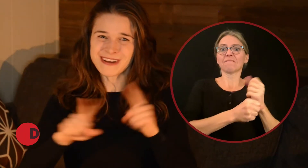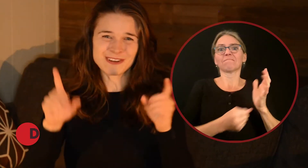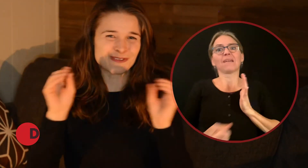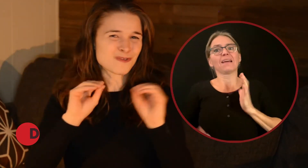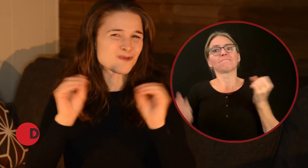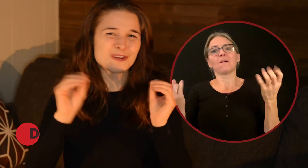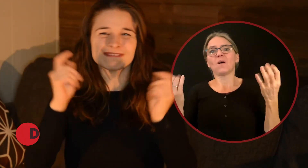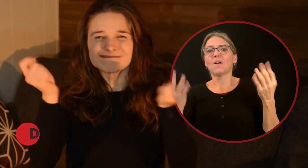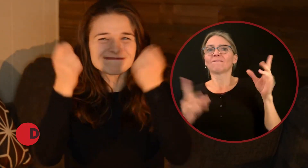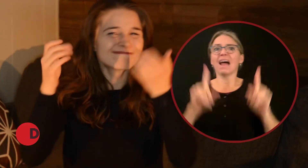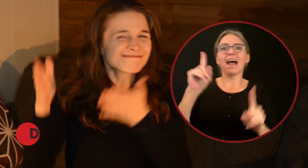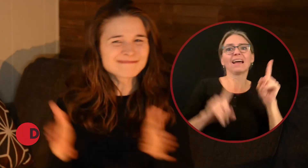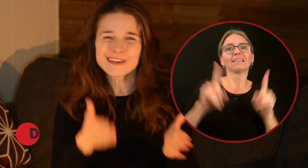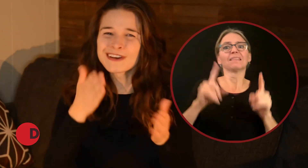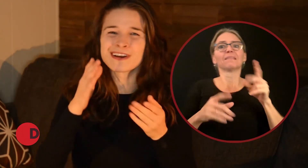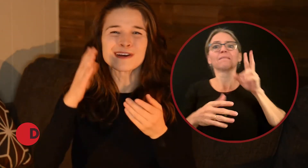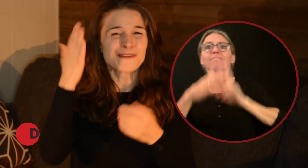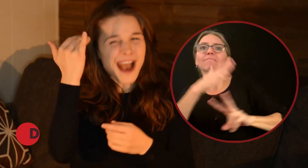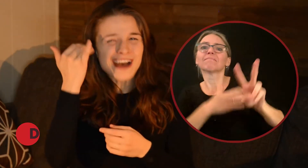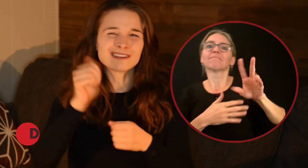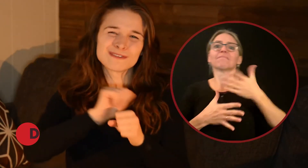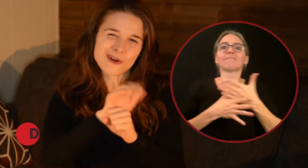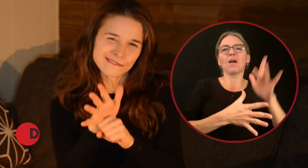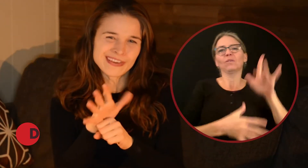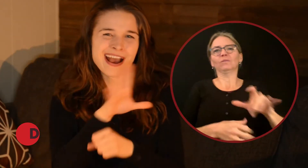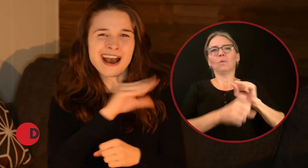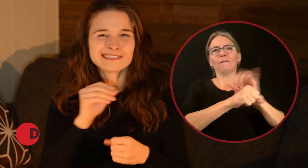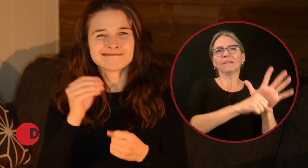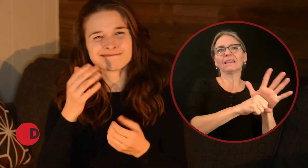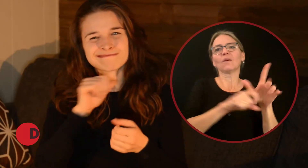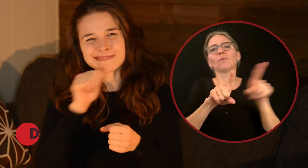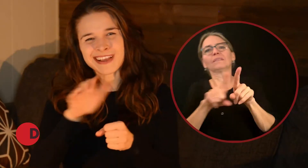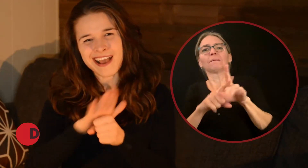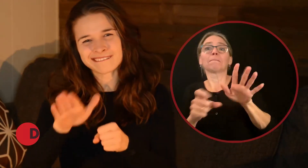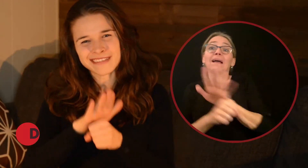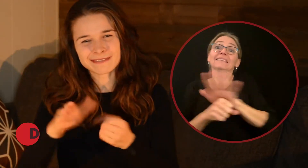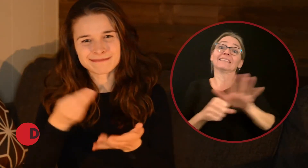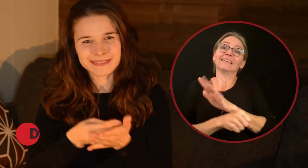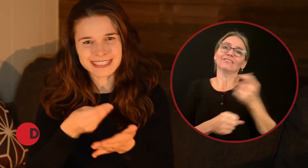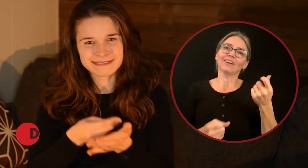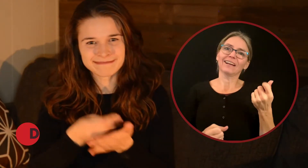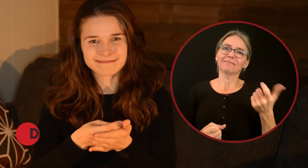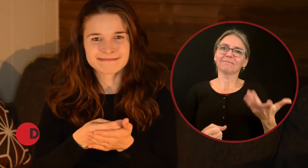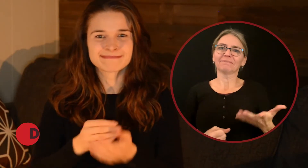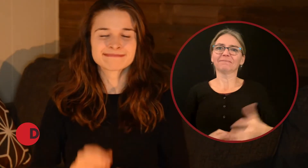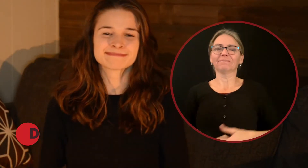but there are no celebrations planned due to COVID-19 and lack of funds.